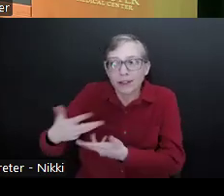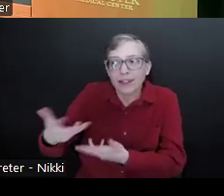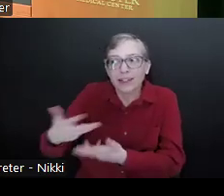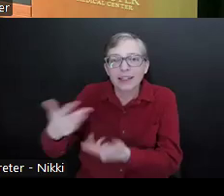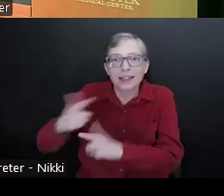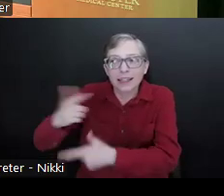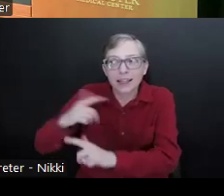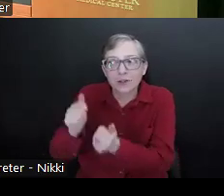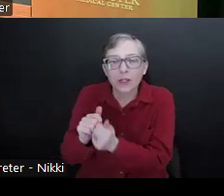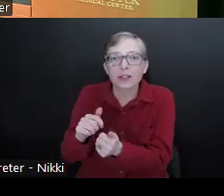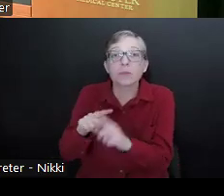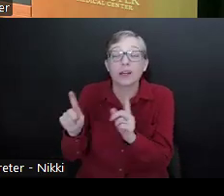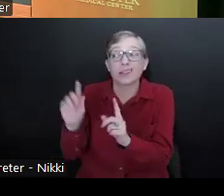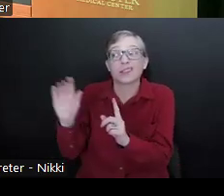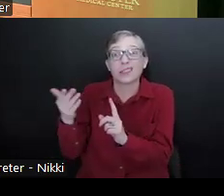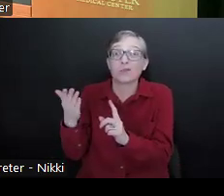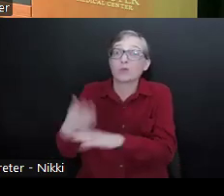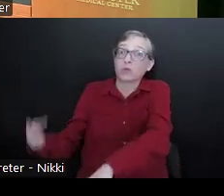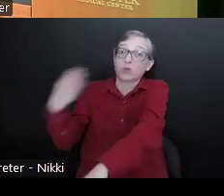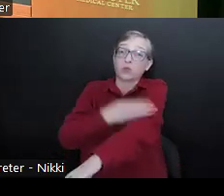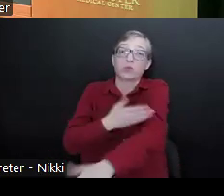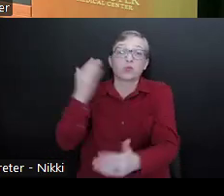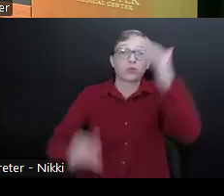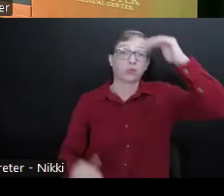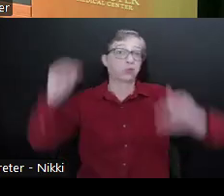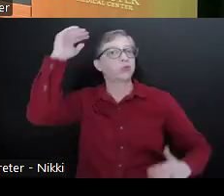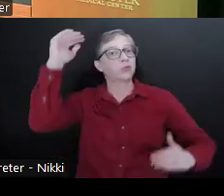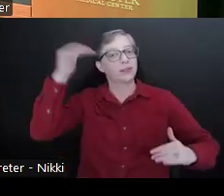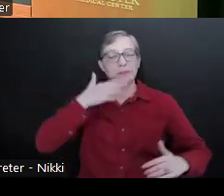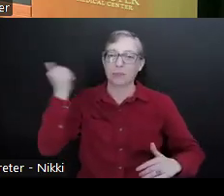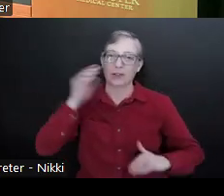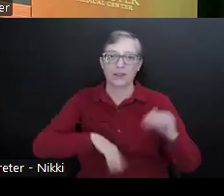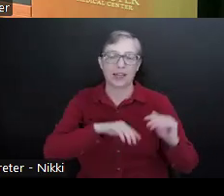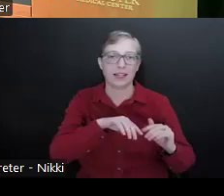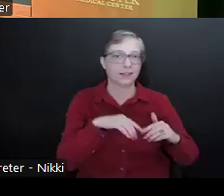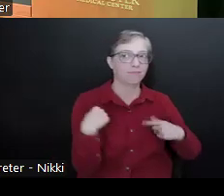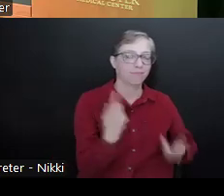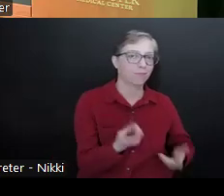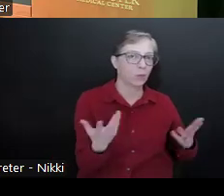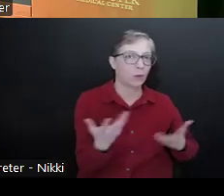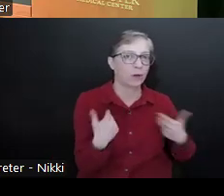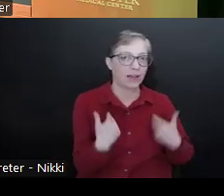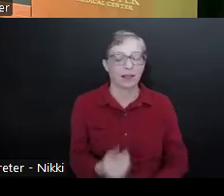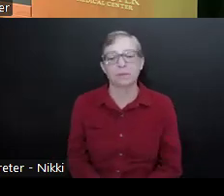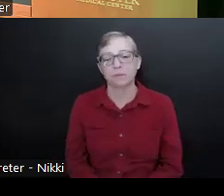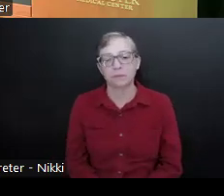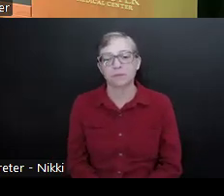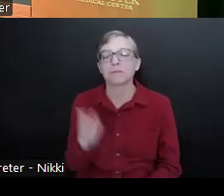day better uh and I think will be kind of like potentially very helpful for uh for population um